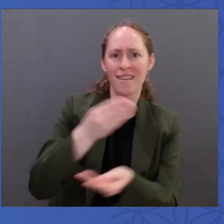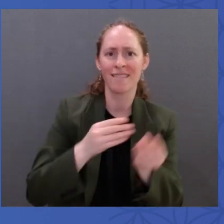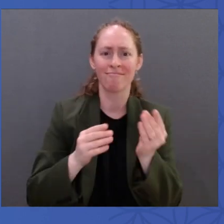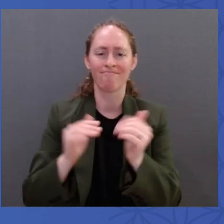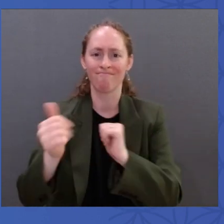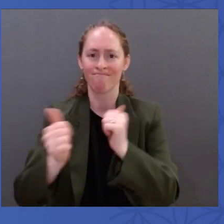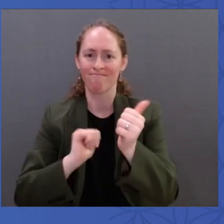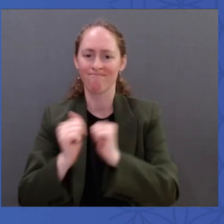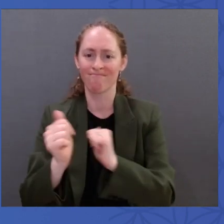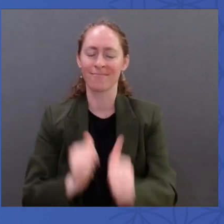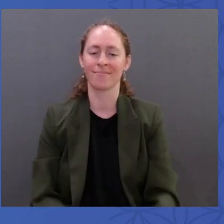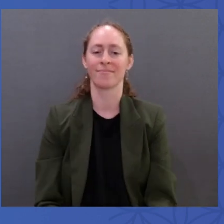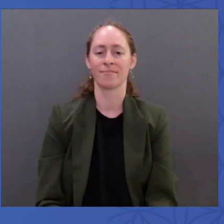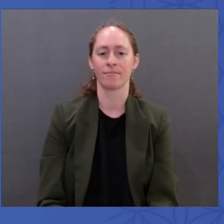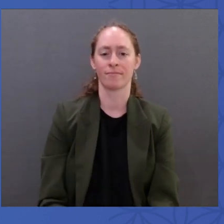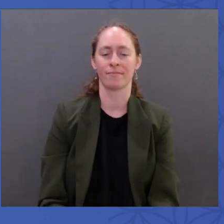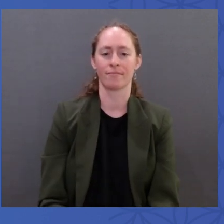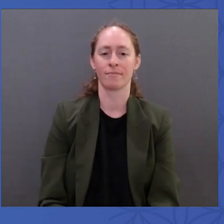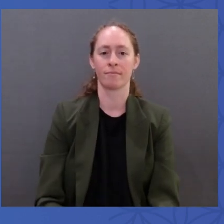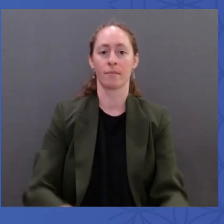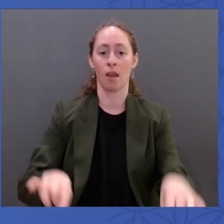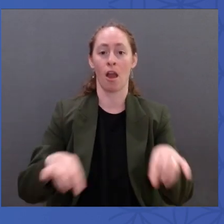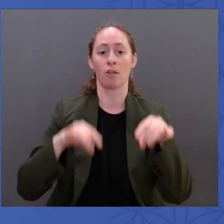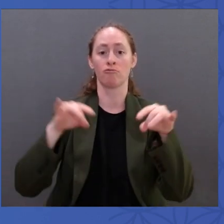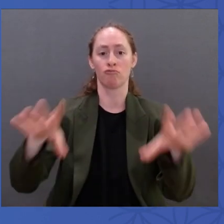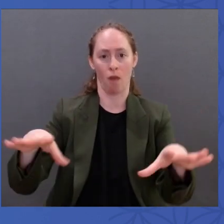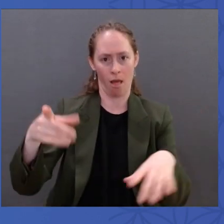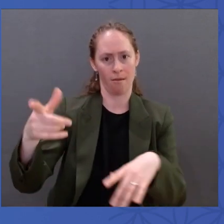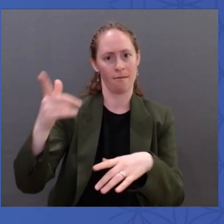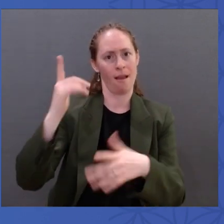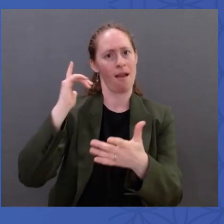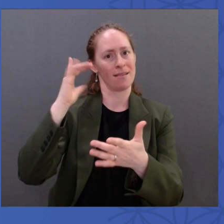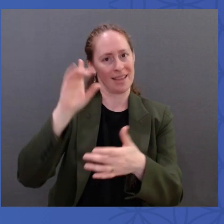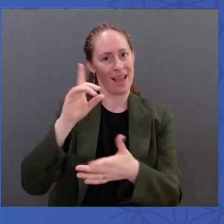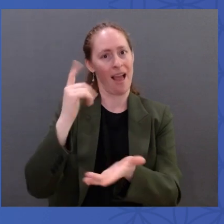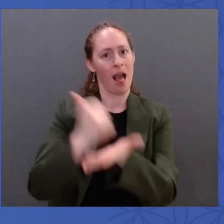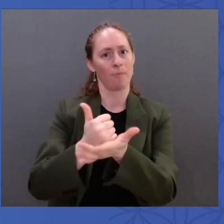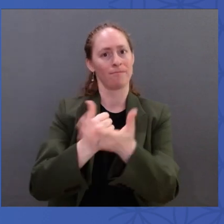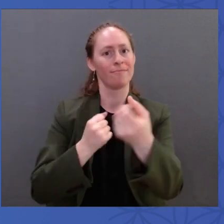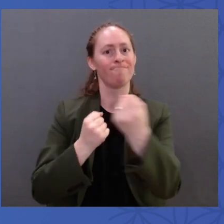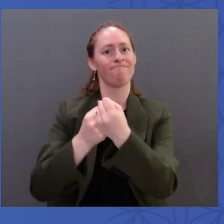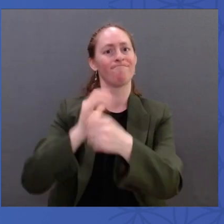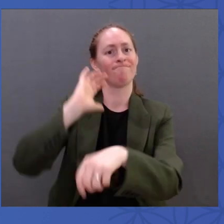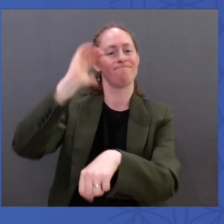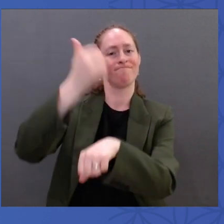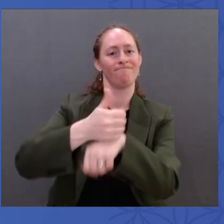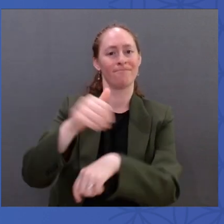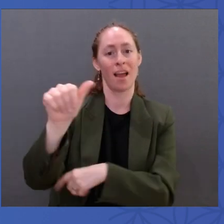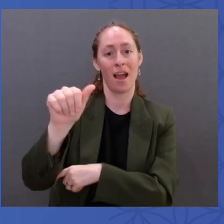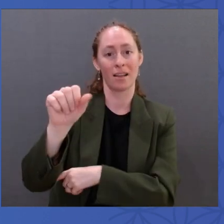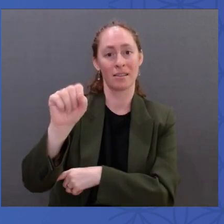grouping more than 30 years ago and from today. The Indo-Pacific Economic Framework presents